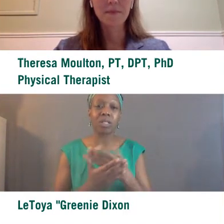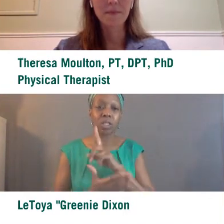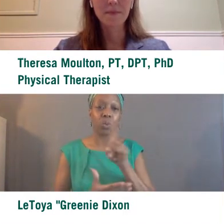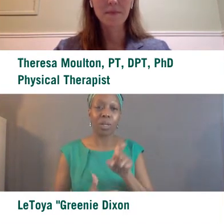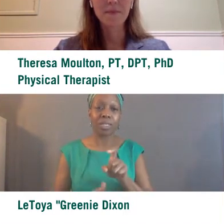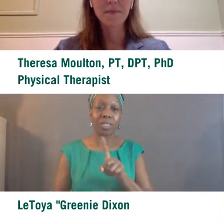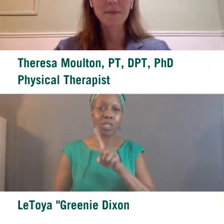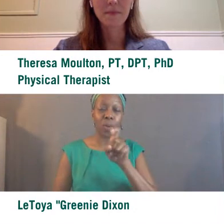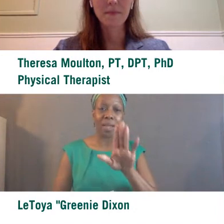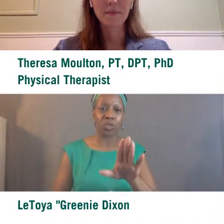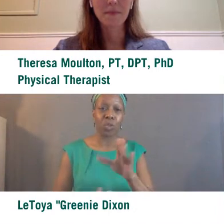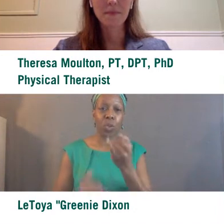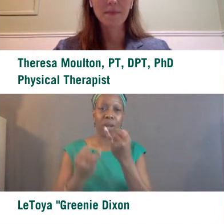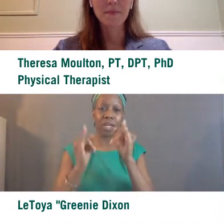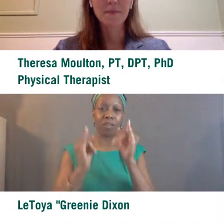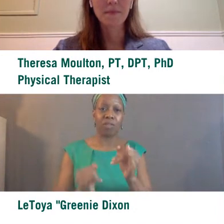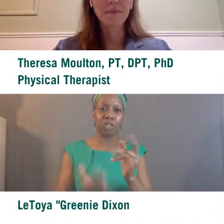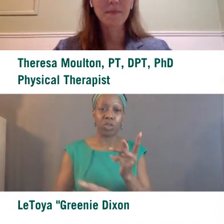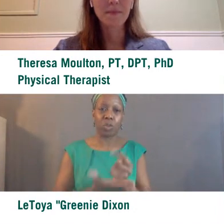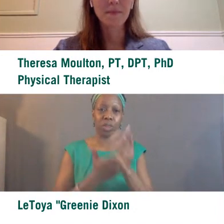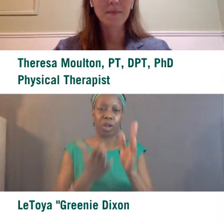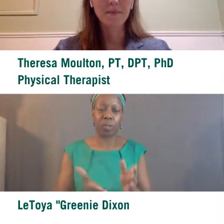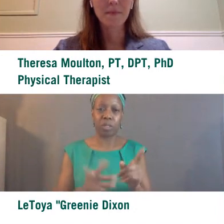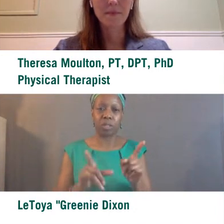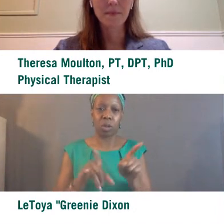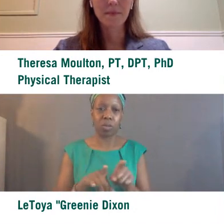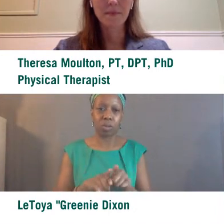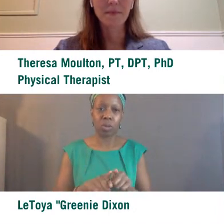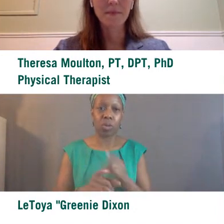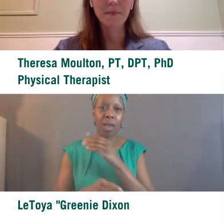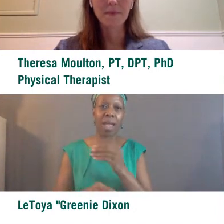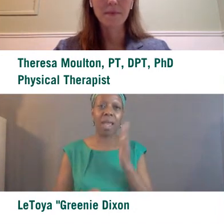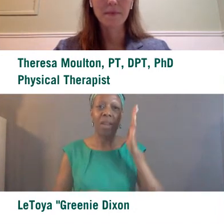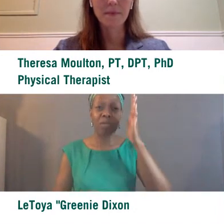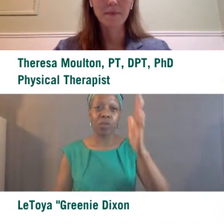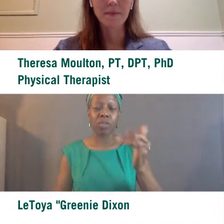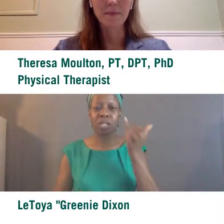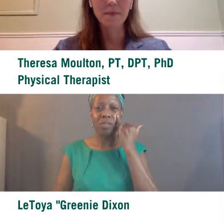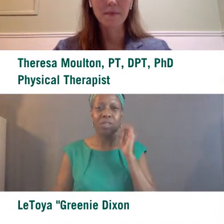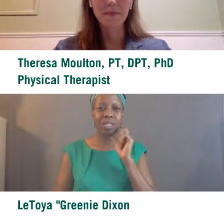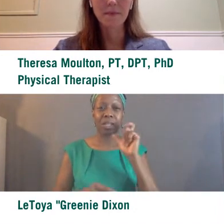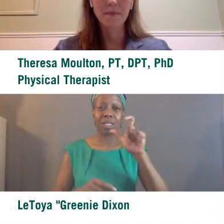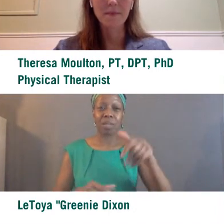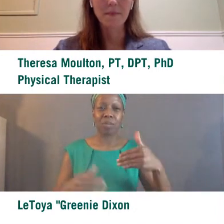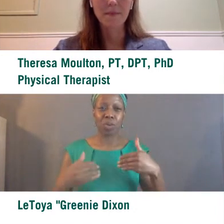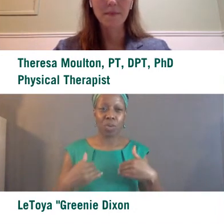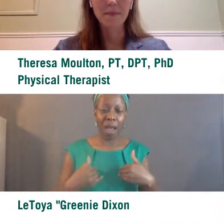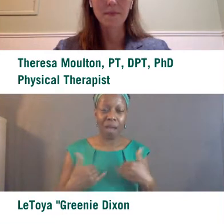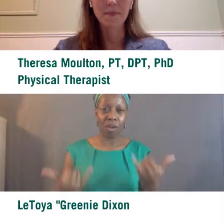And going forward, if it's not something that you're looking at how can we do right now, but how can we do in three months from now?